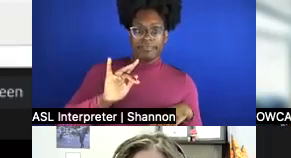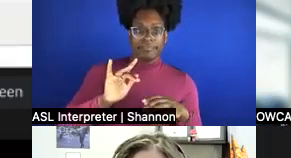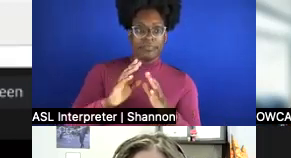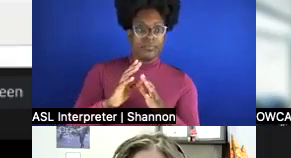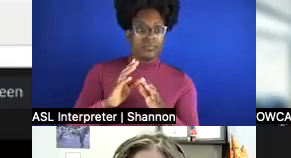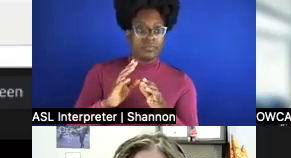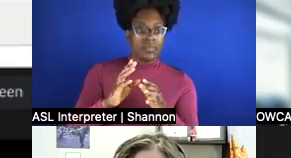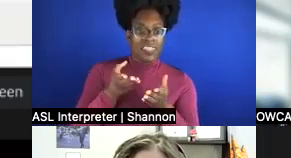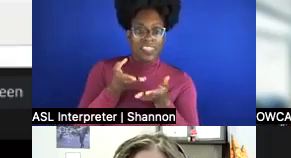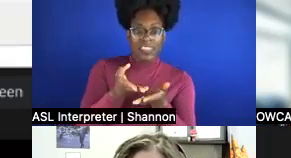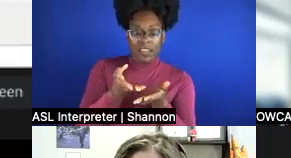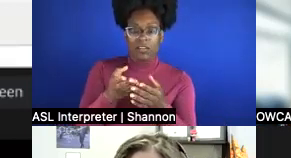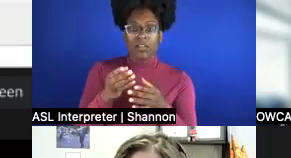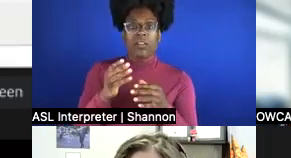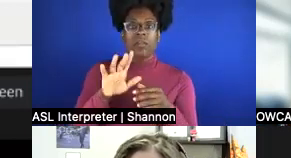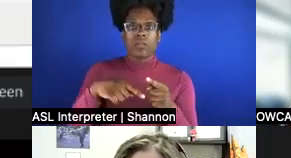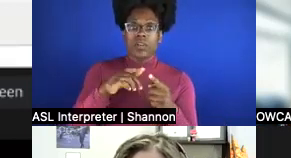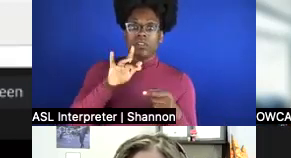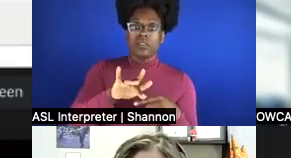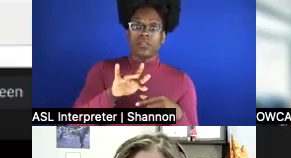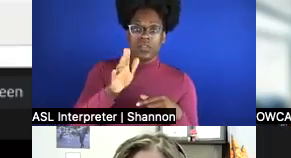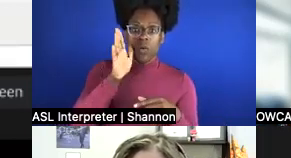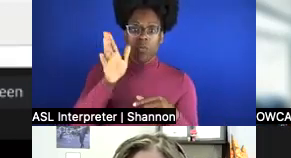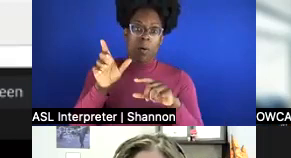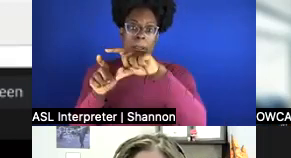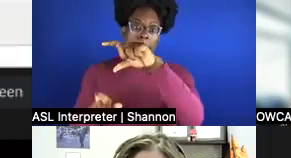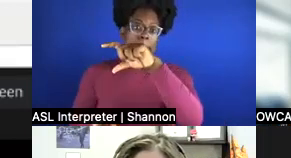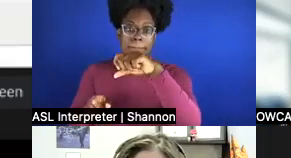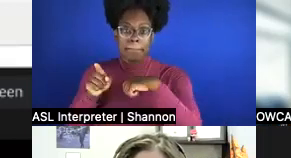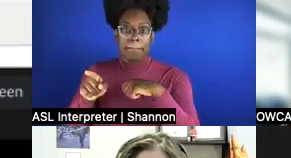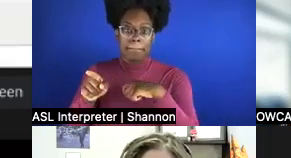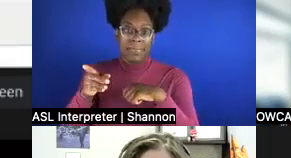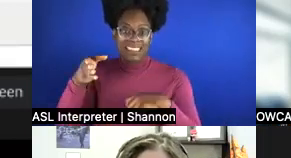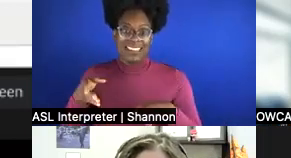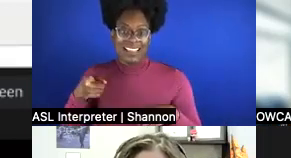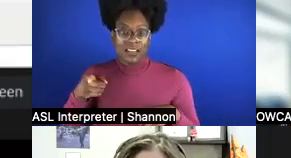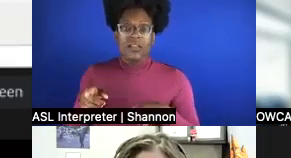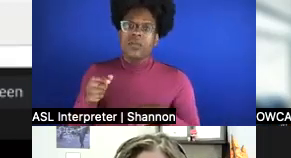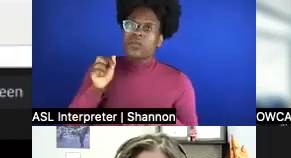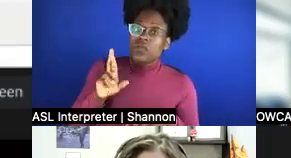We're going to go ahead and get started with our first presentation which is from